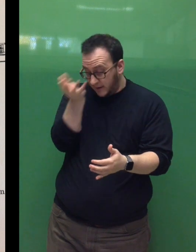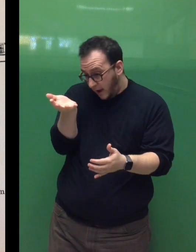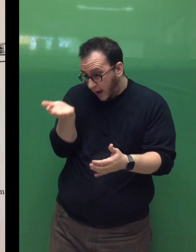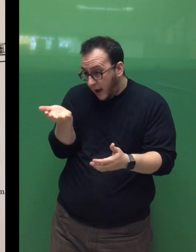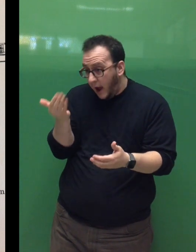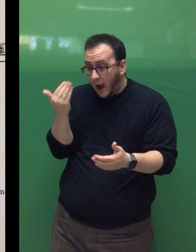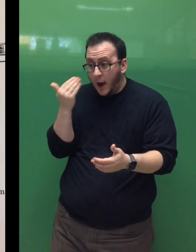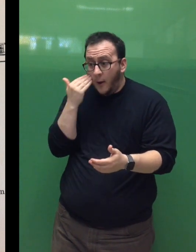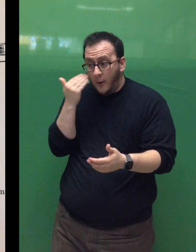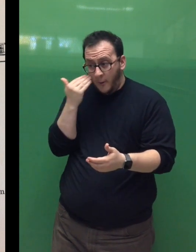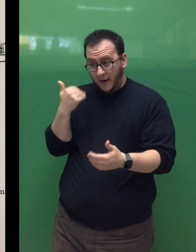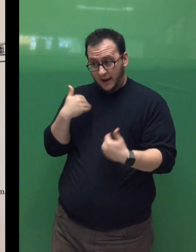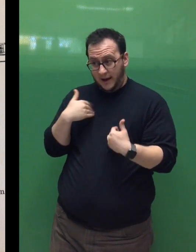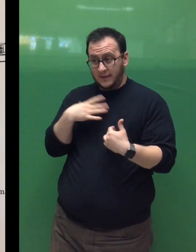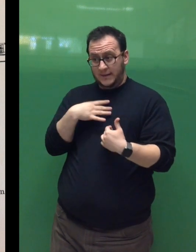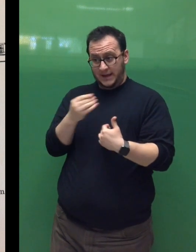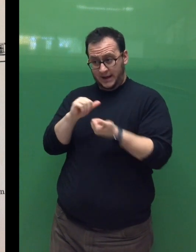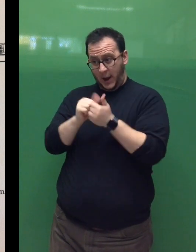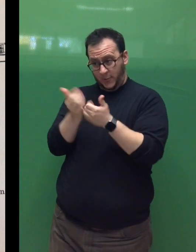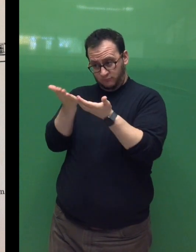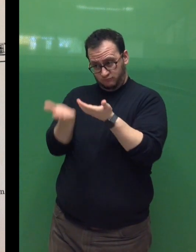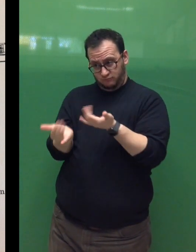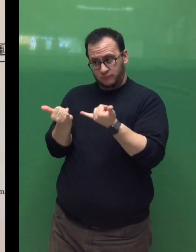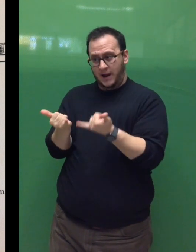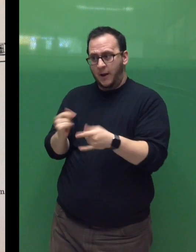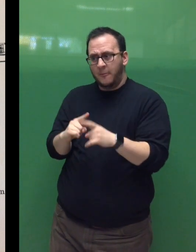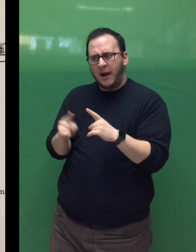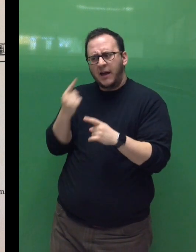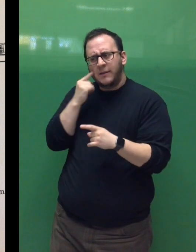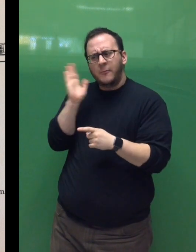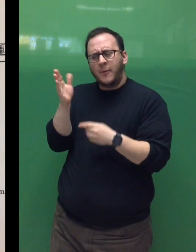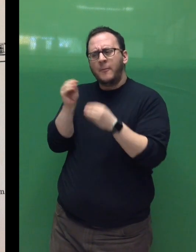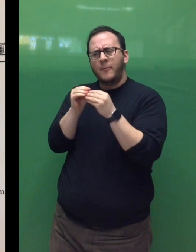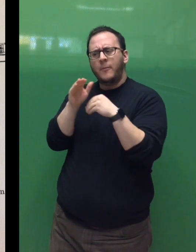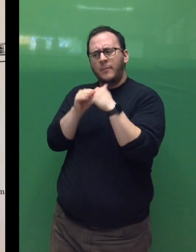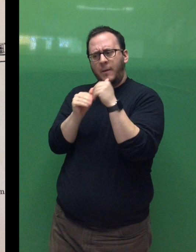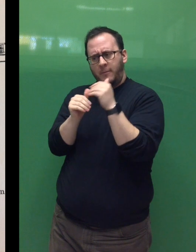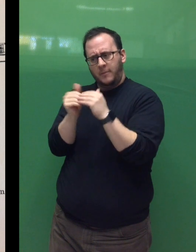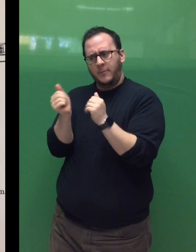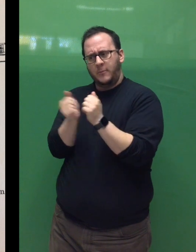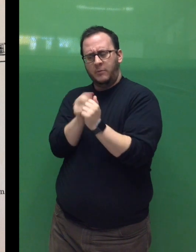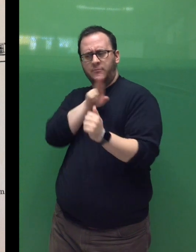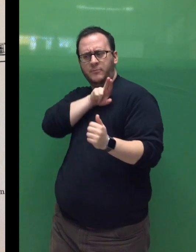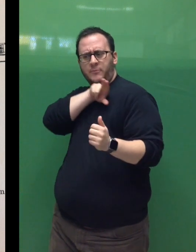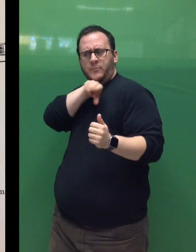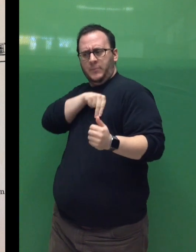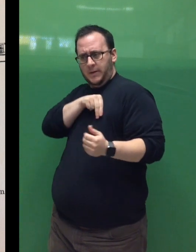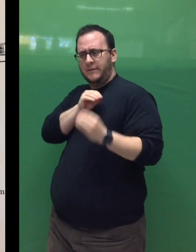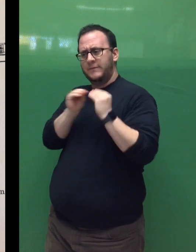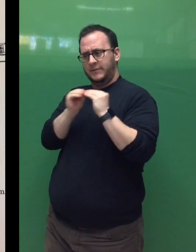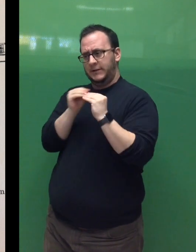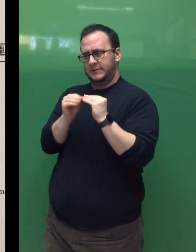"I like you the way you are," she said "but you'll be more comfortable with your shoulder strap fastened."